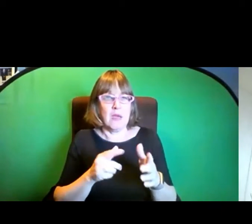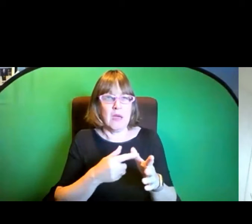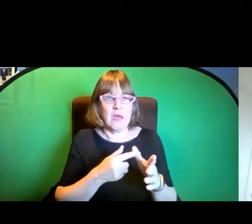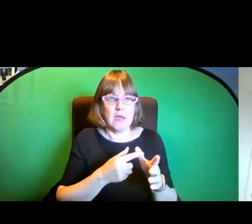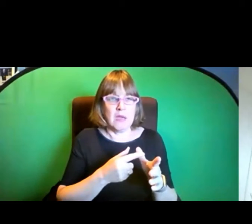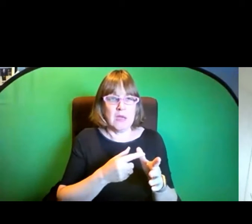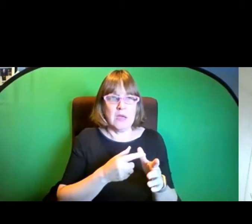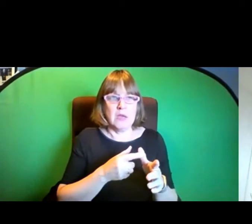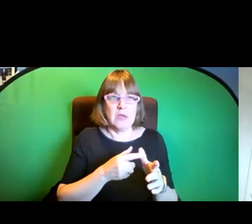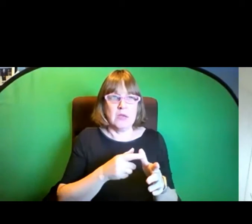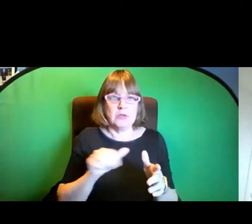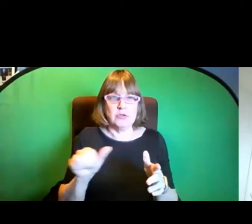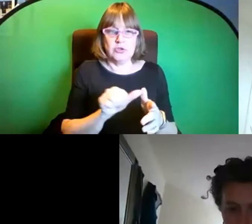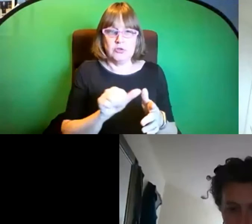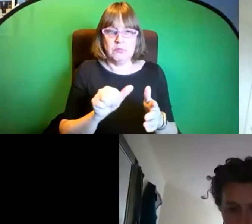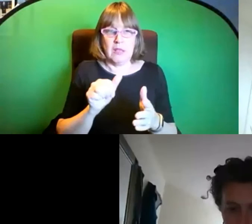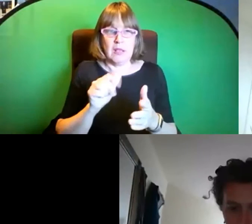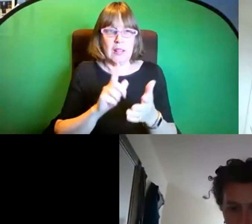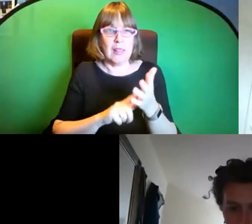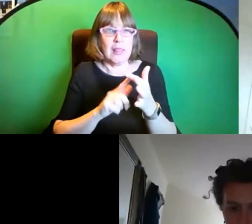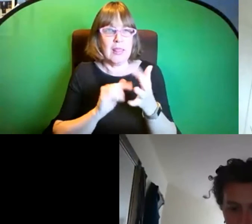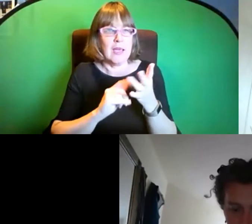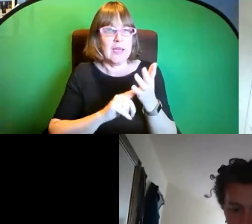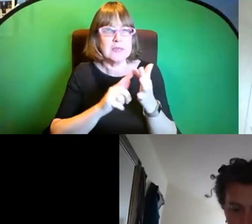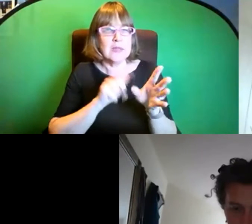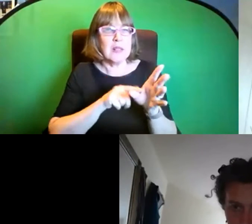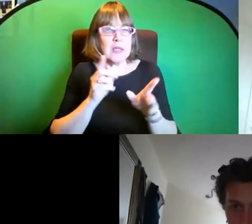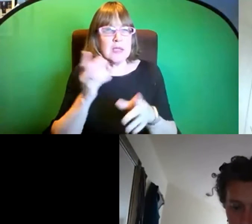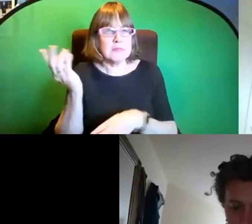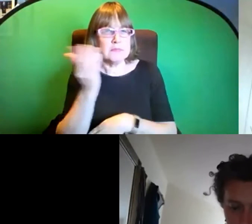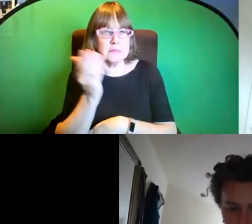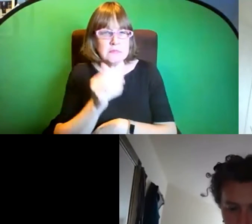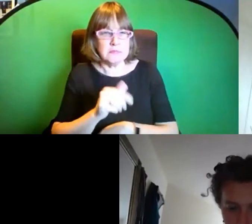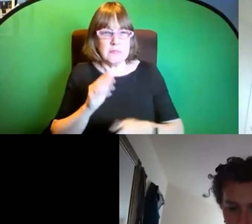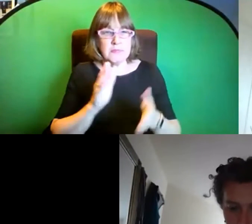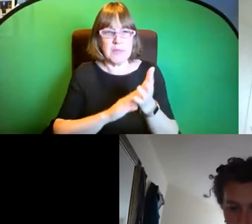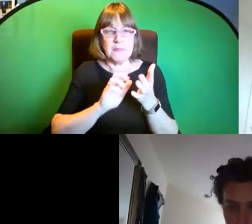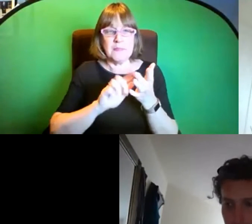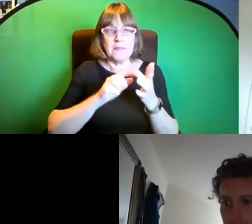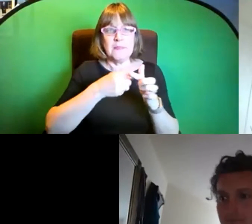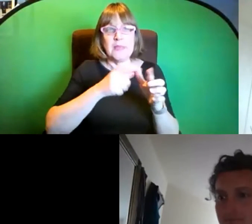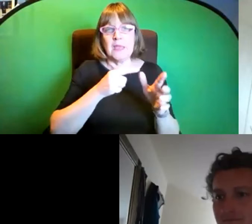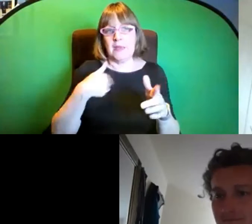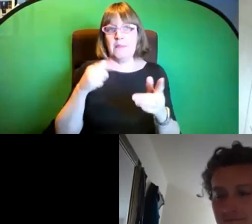with Transition Economics. I first met Mika when we were standing outside the UNISON conference